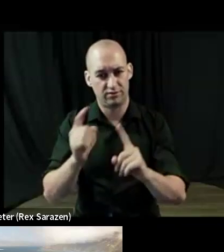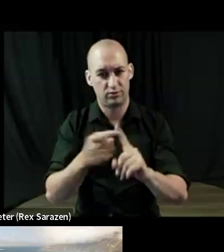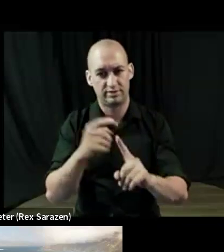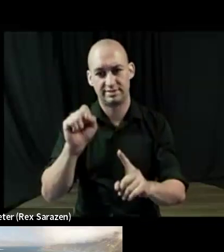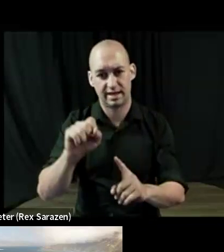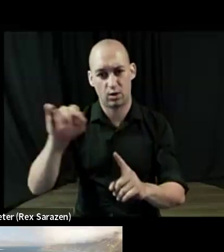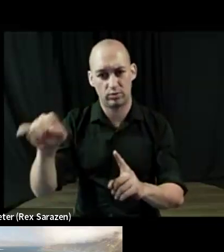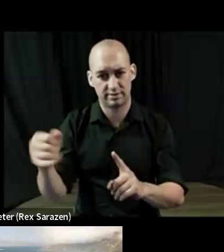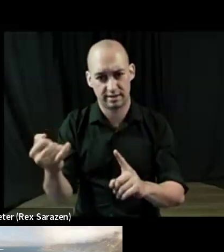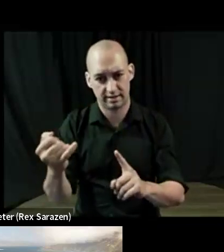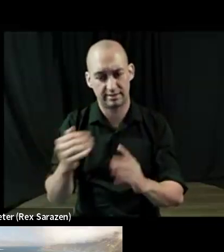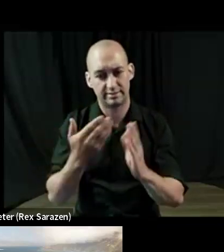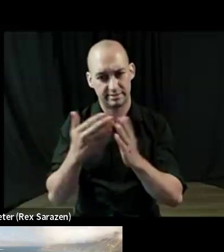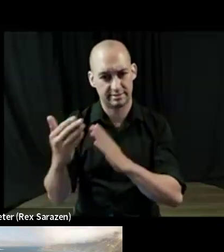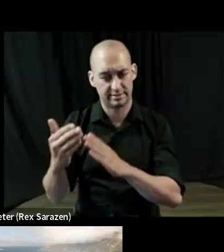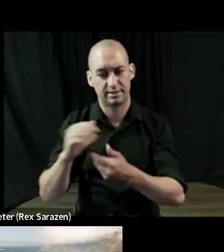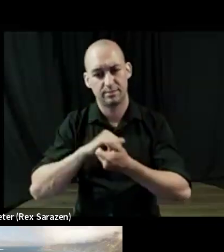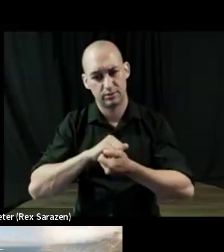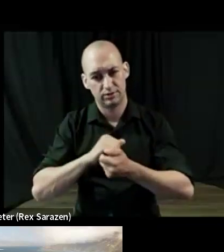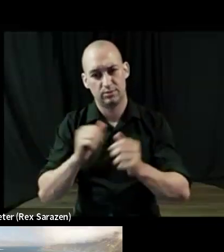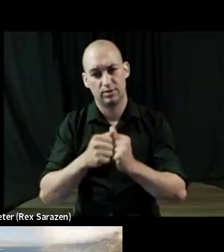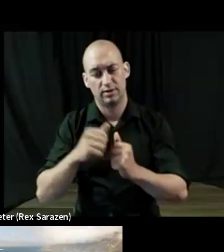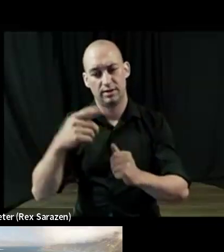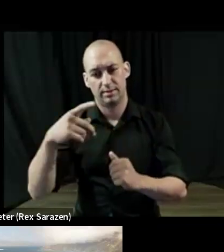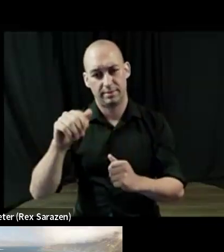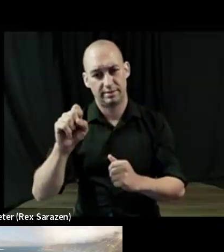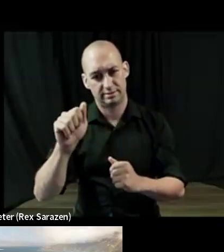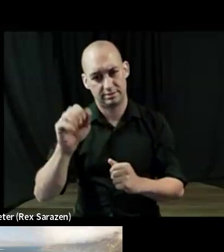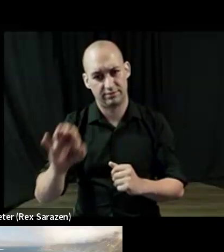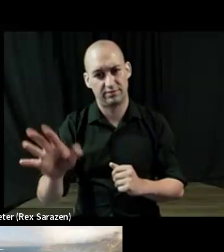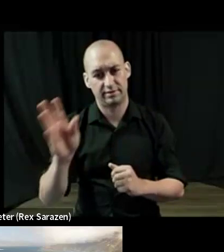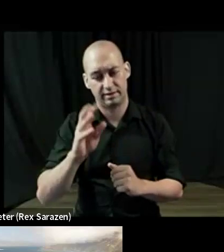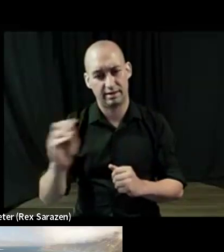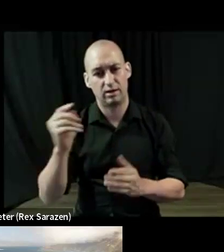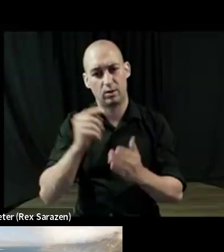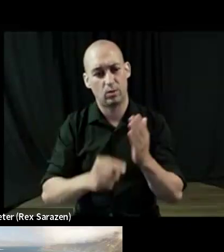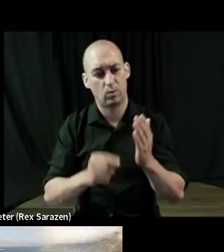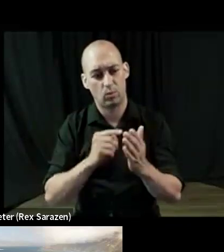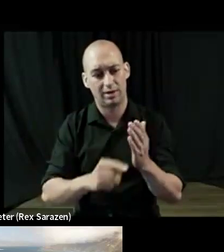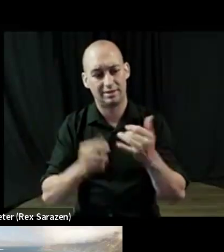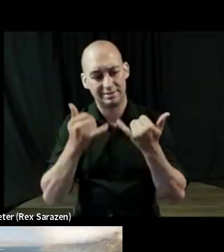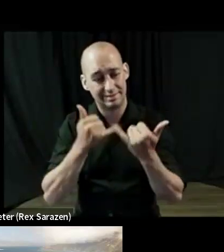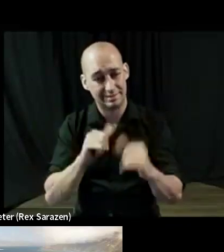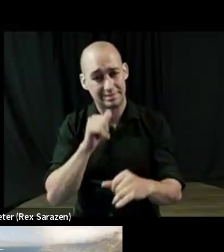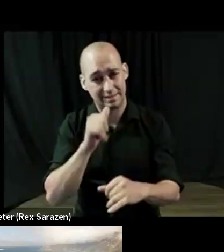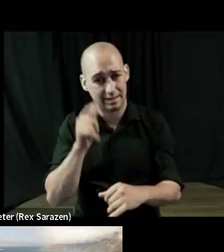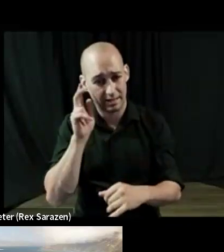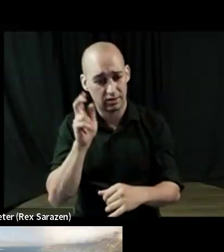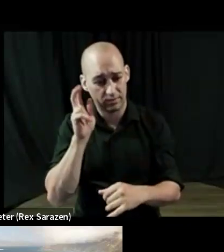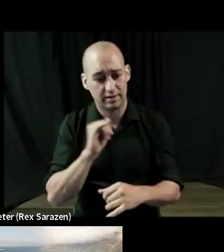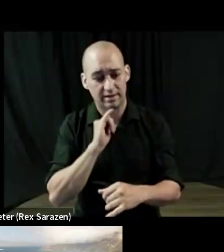with the partnership, and now with CASF. And so what I'm still not hearing is a baseline.